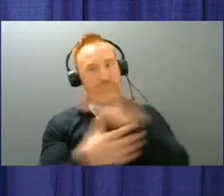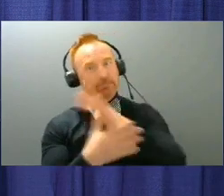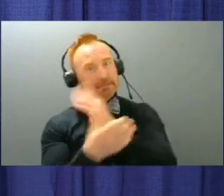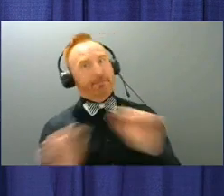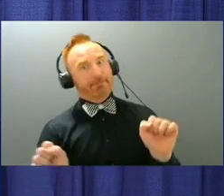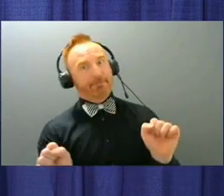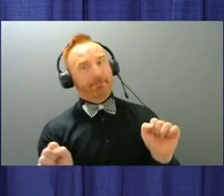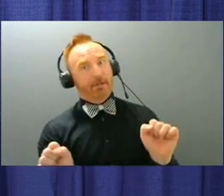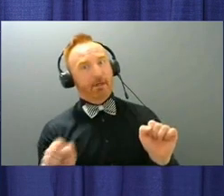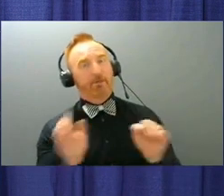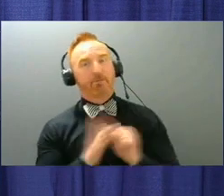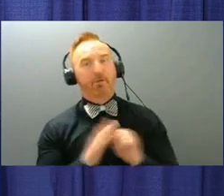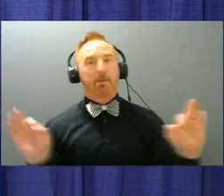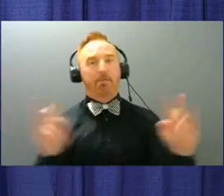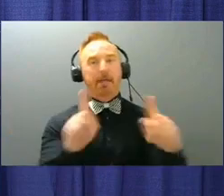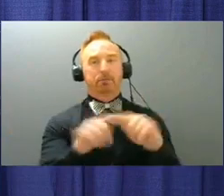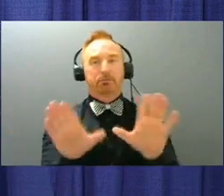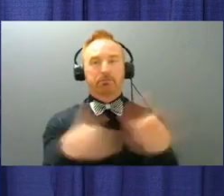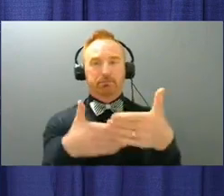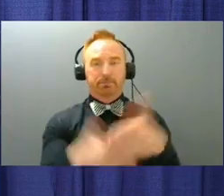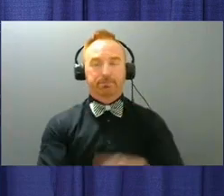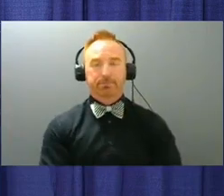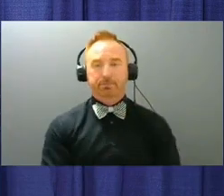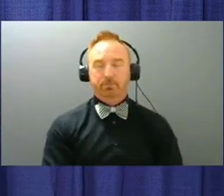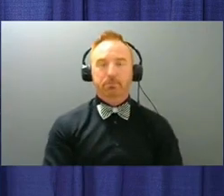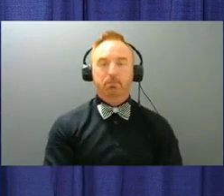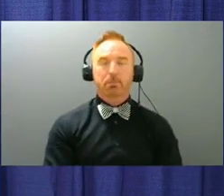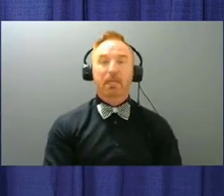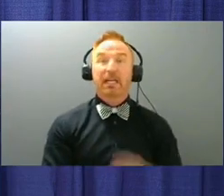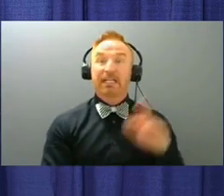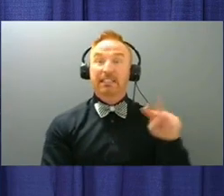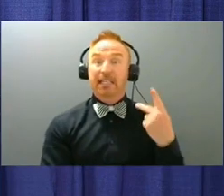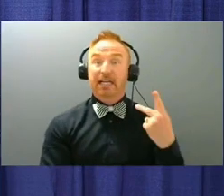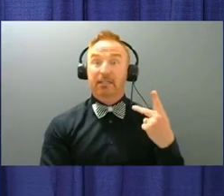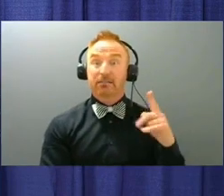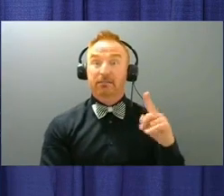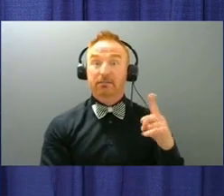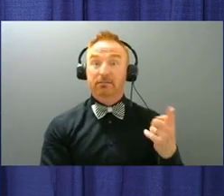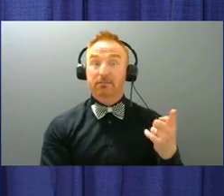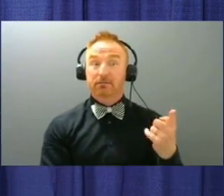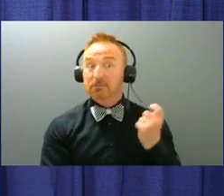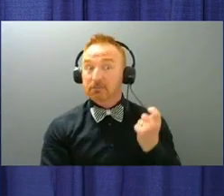possible for this return to classes.